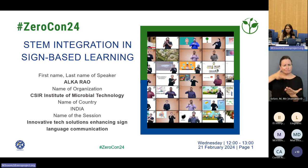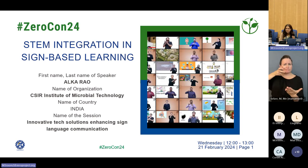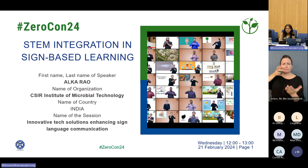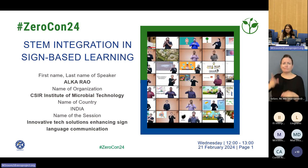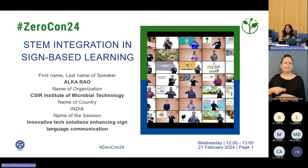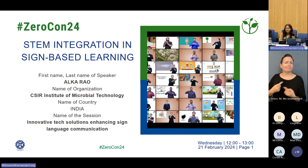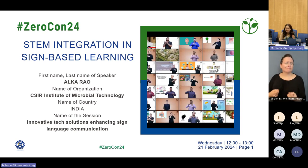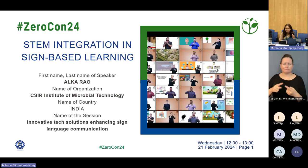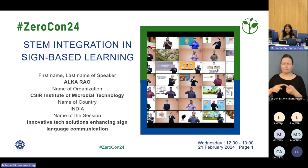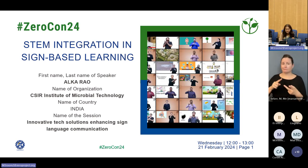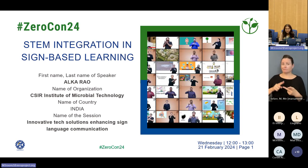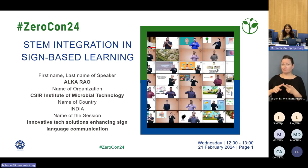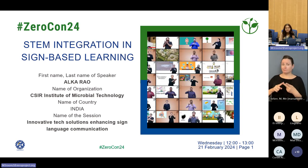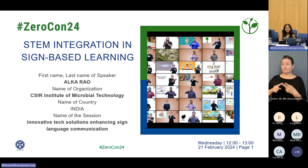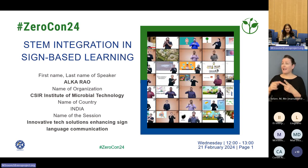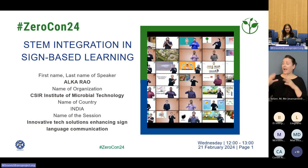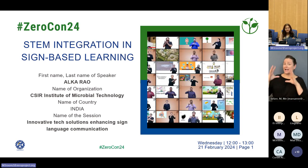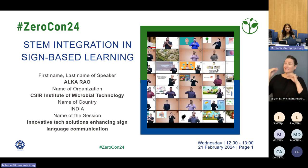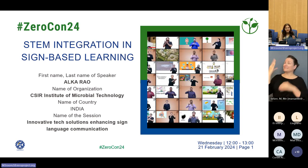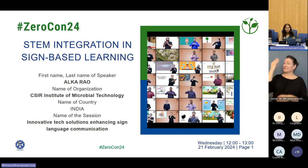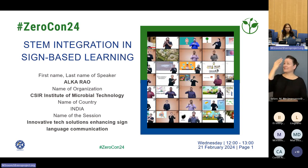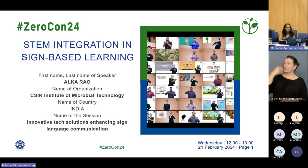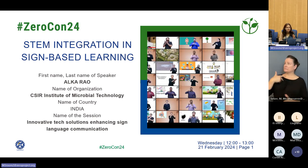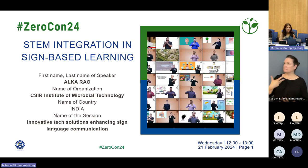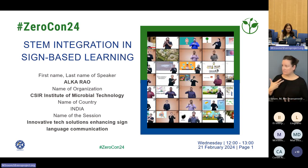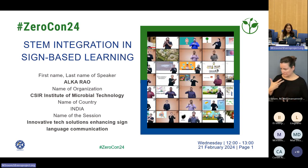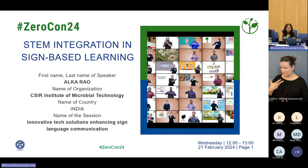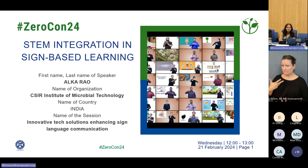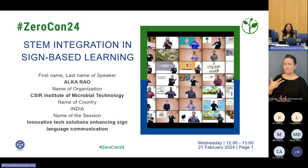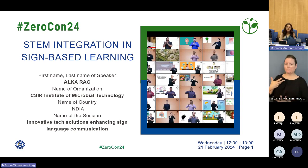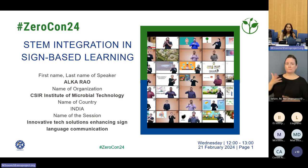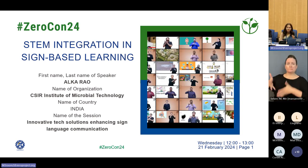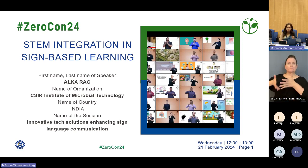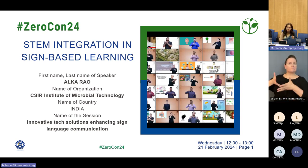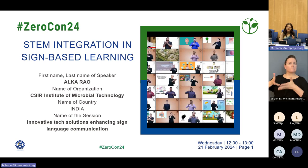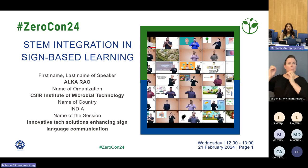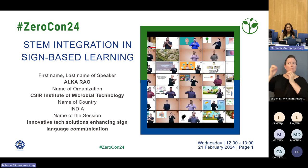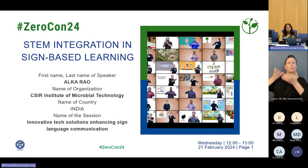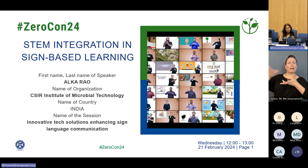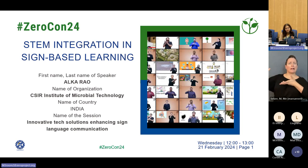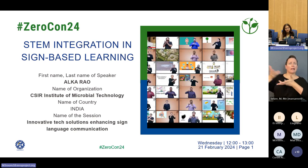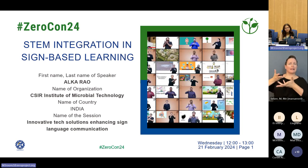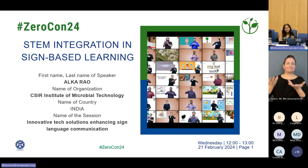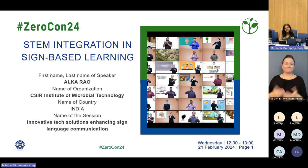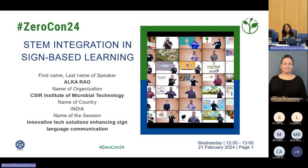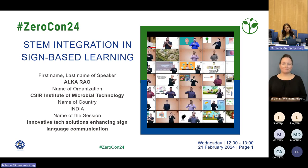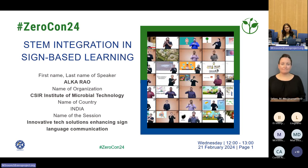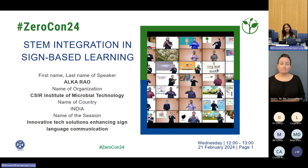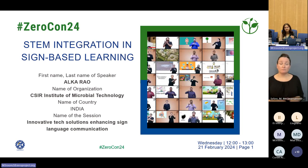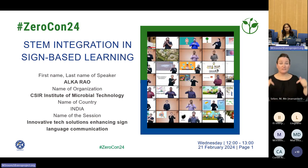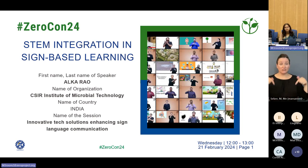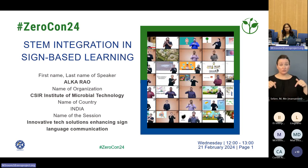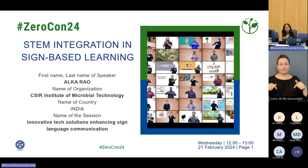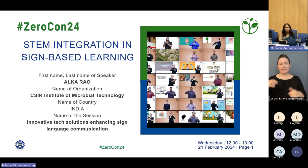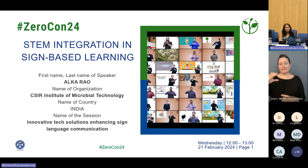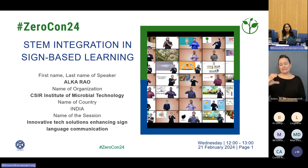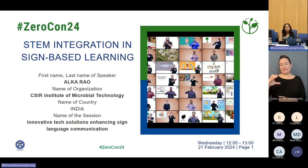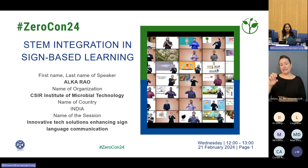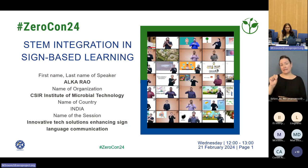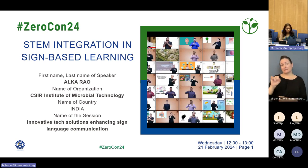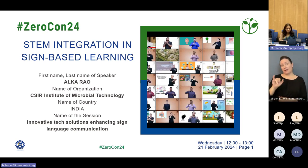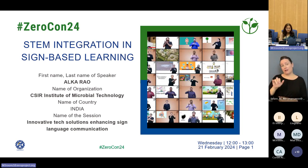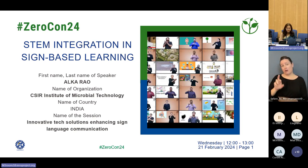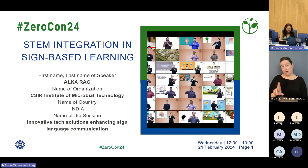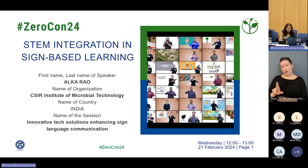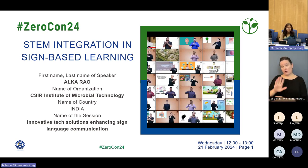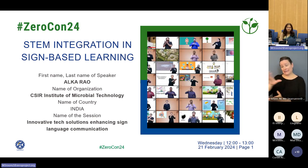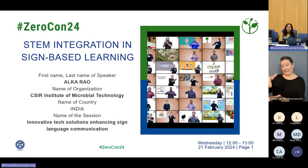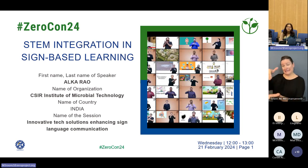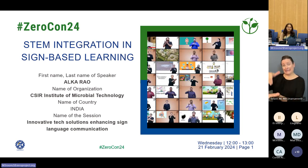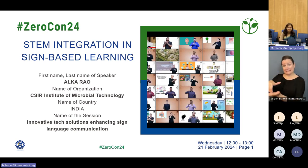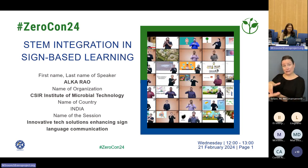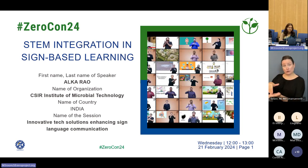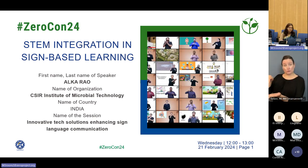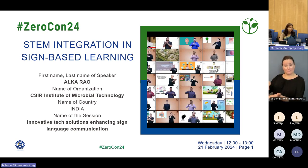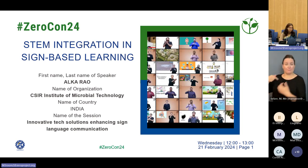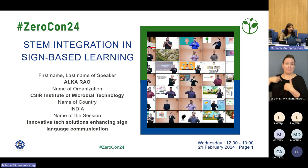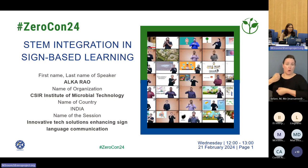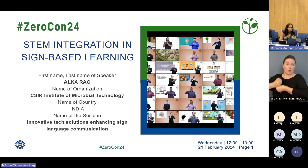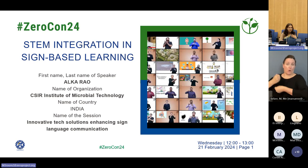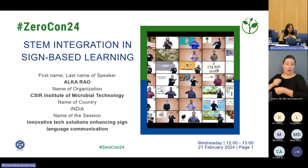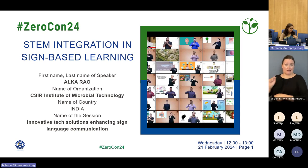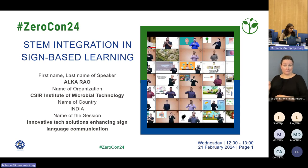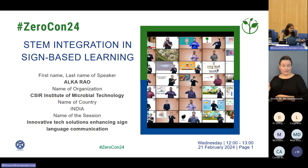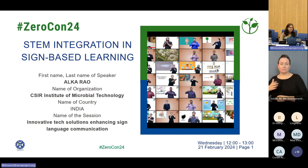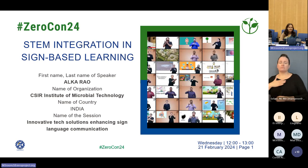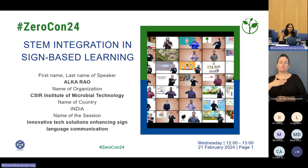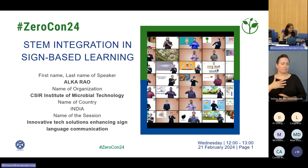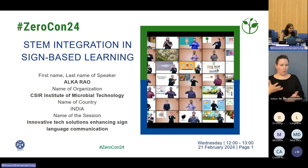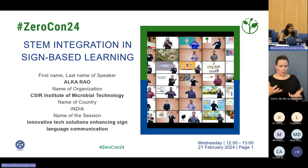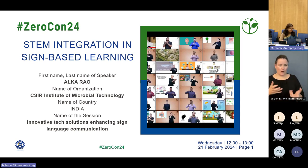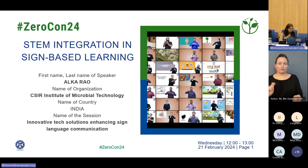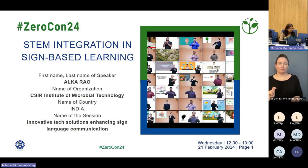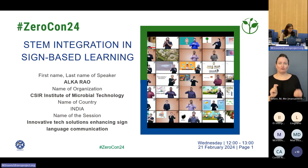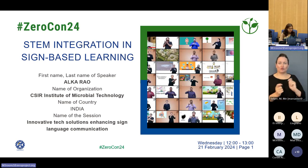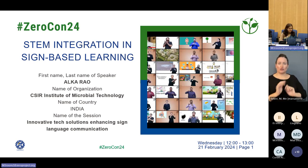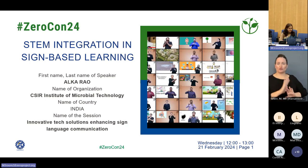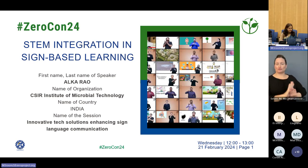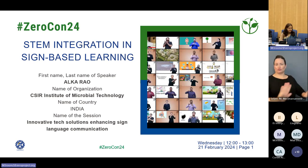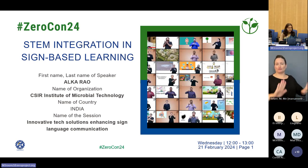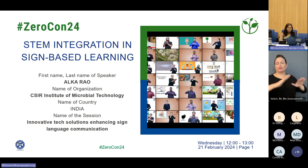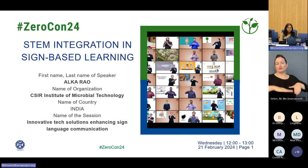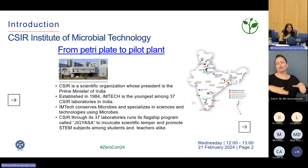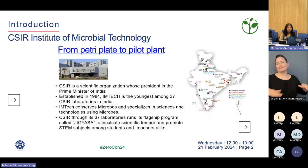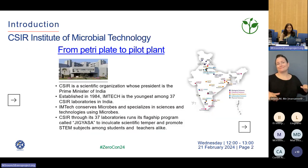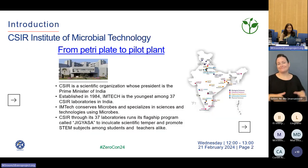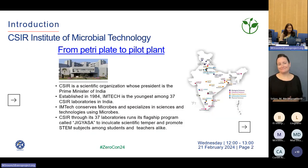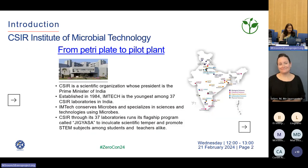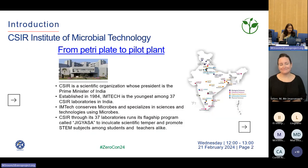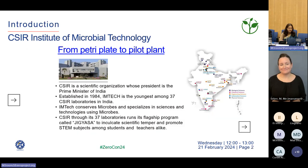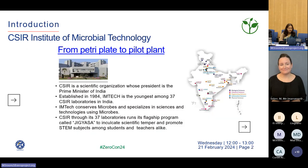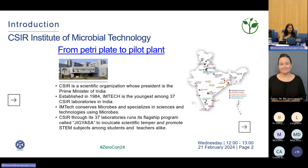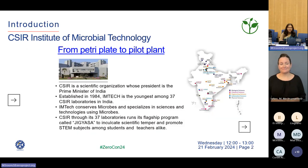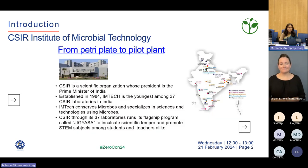address at Indian sign language enabled, virtual laboratory institute of microbial technology. I